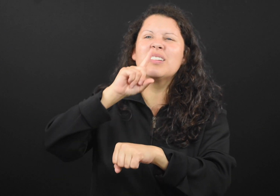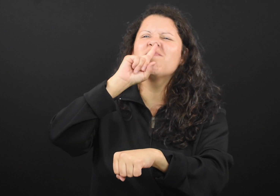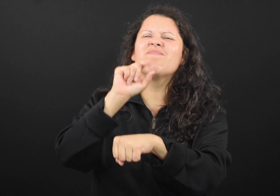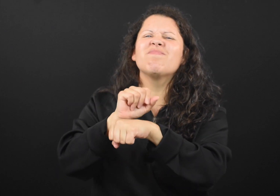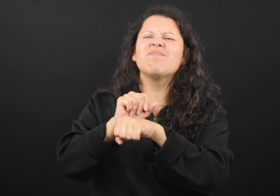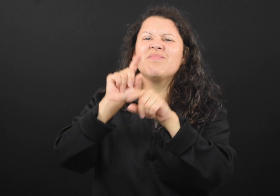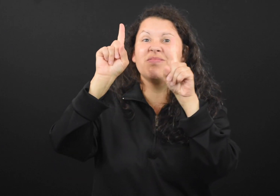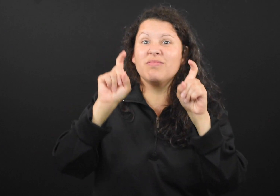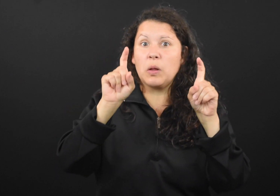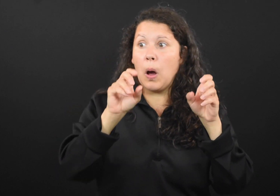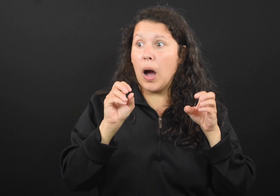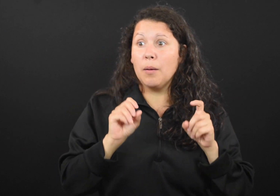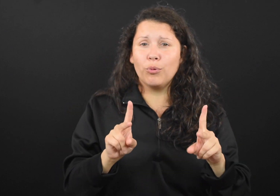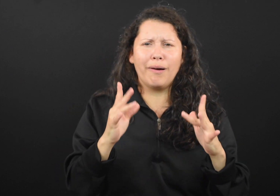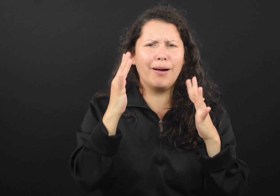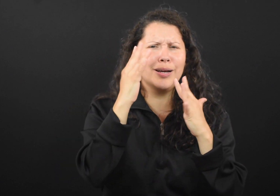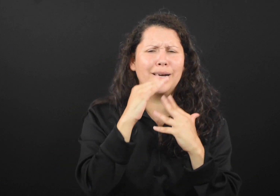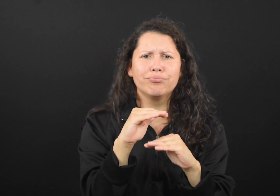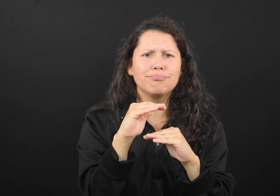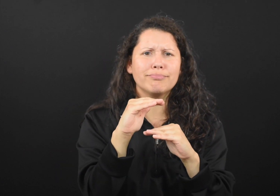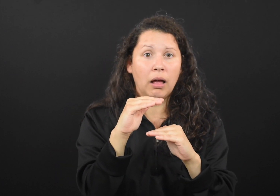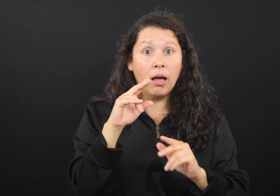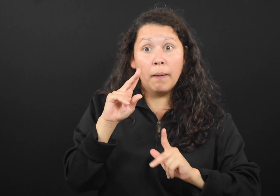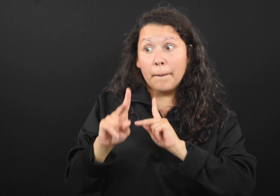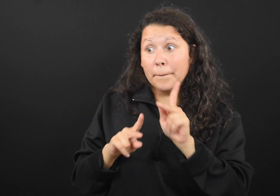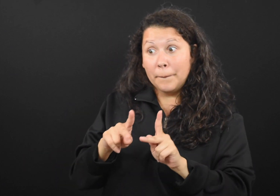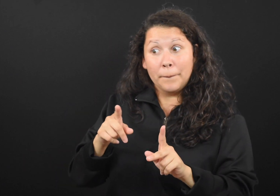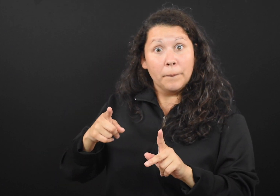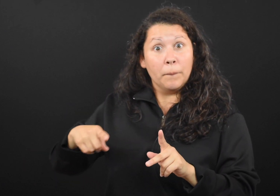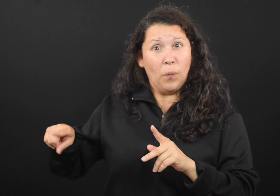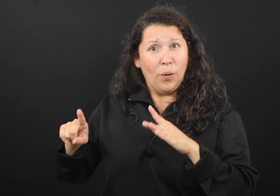testing opportunities were limited. Only people with